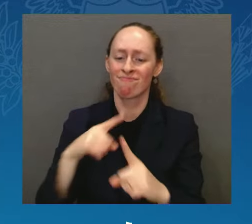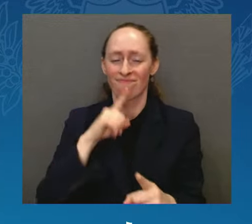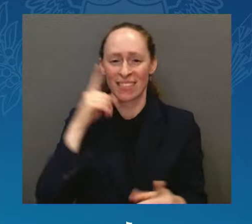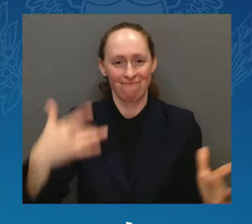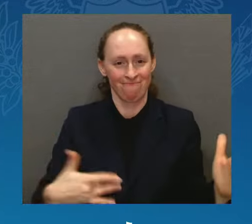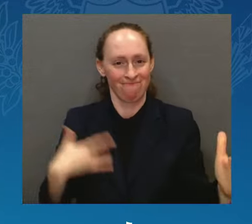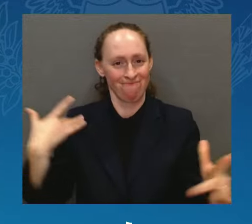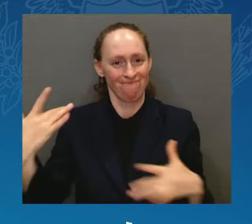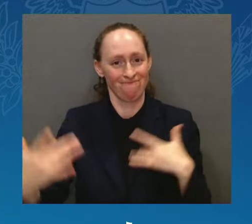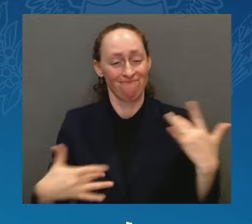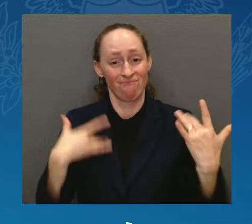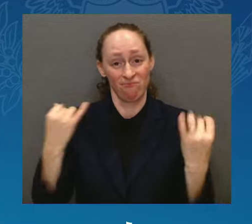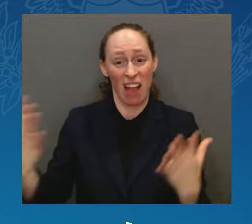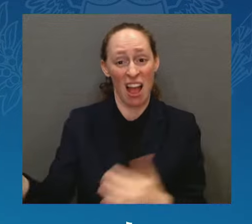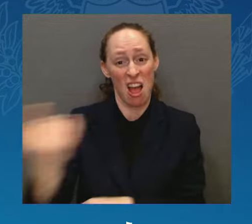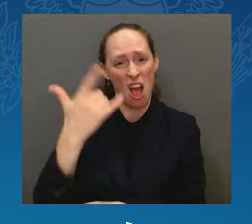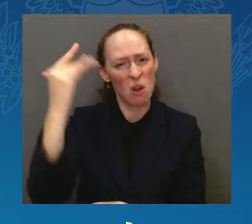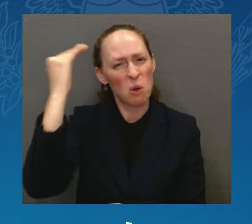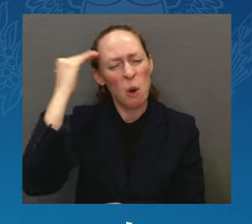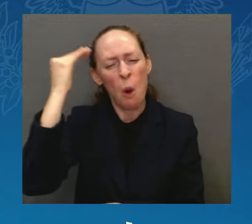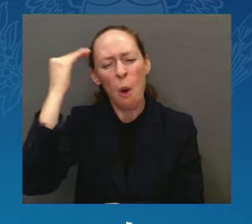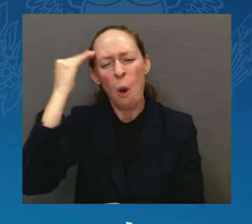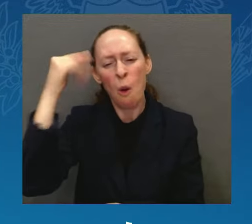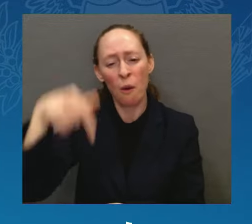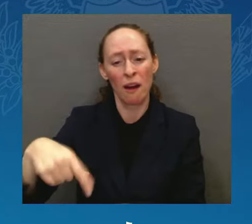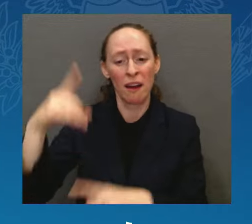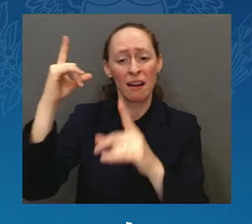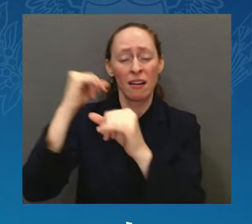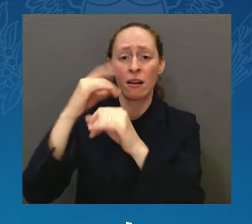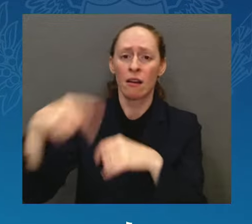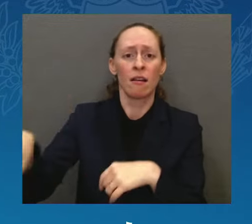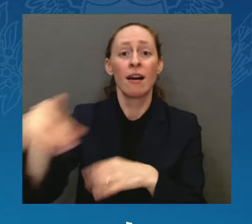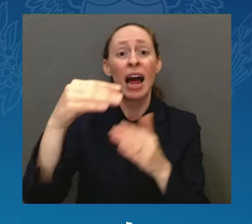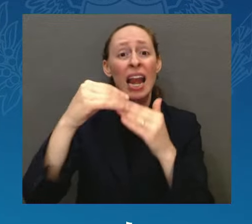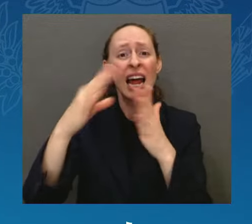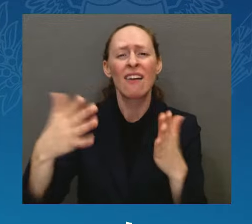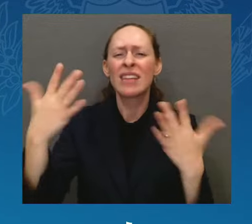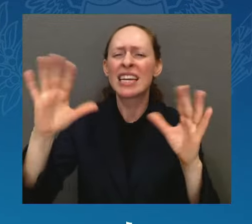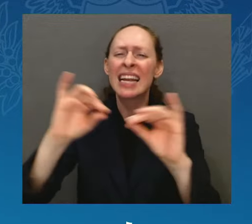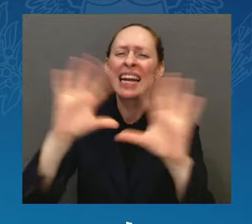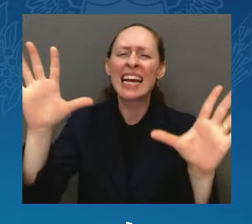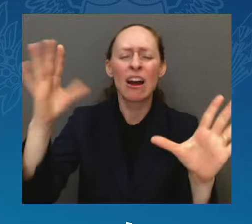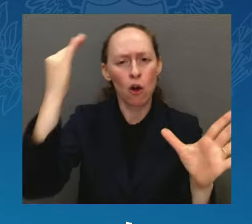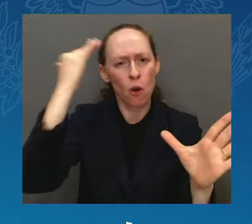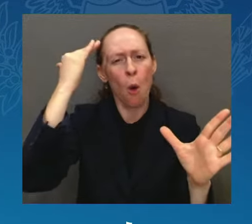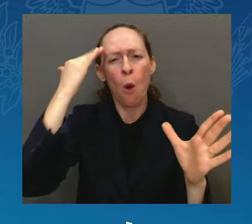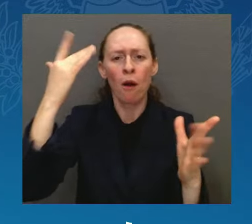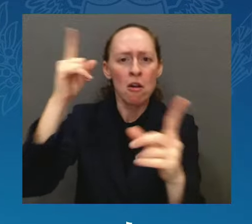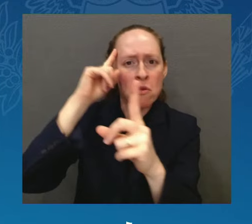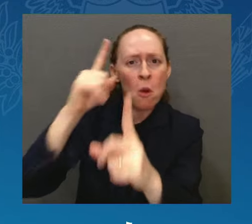They know what we here all see, that in the midst of our hopes